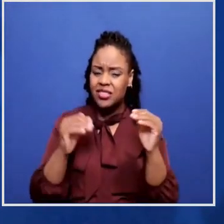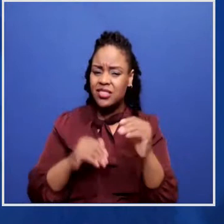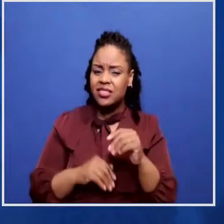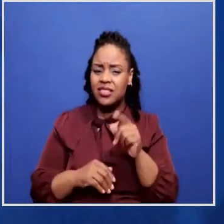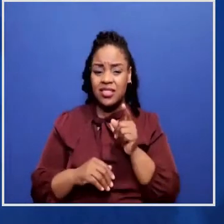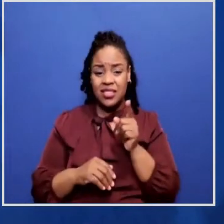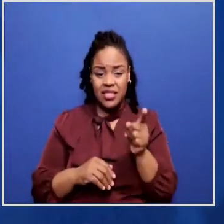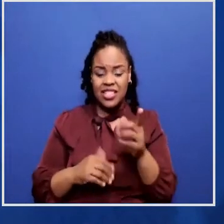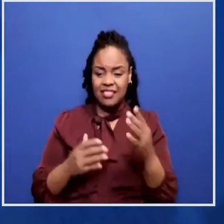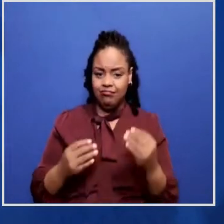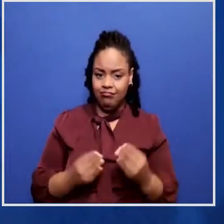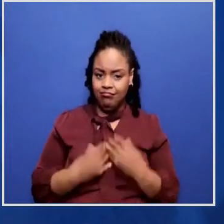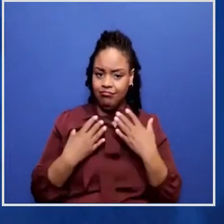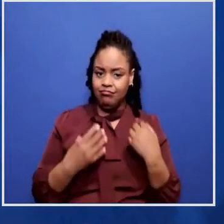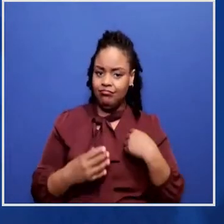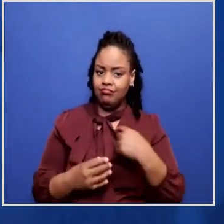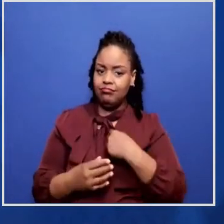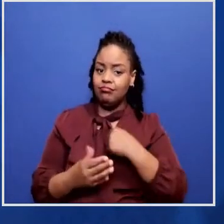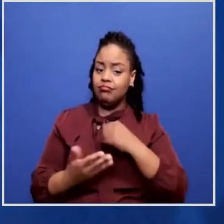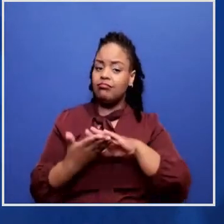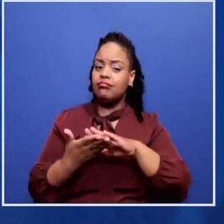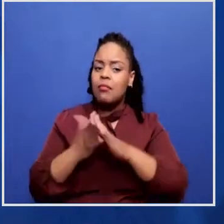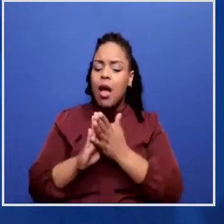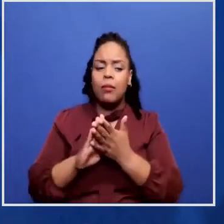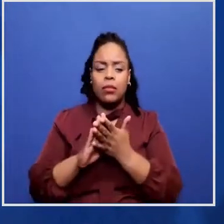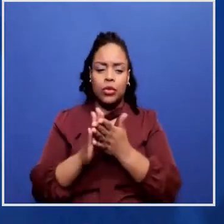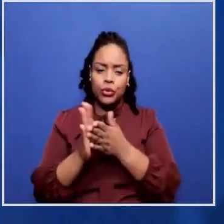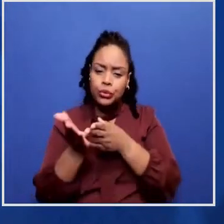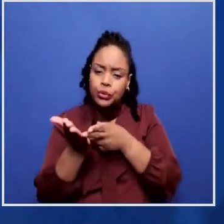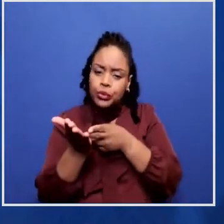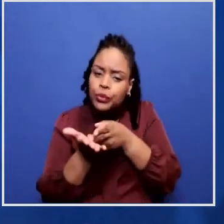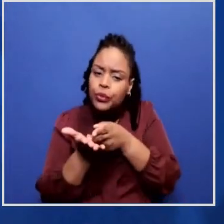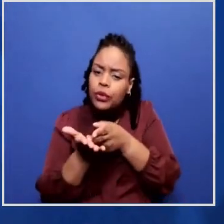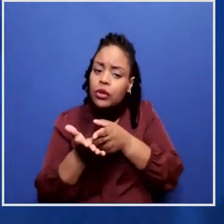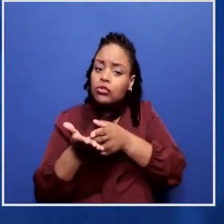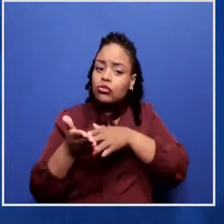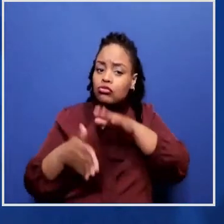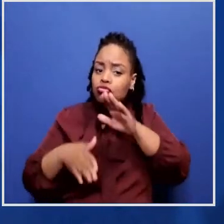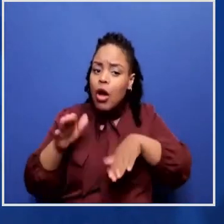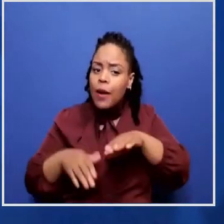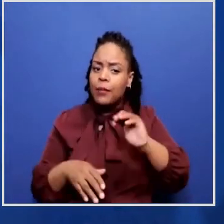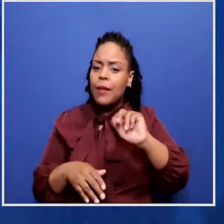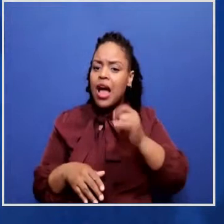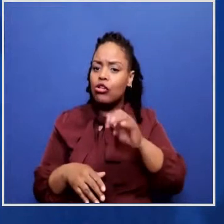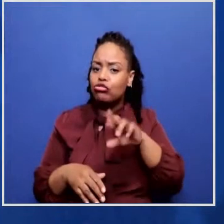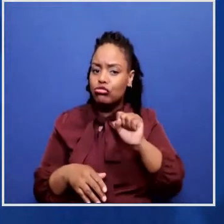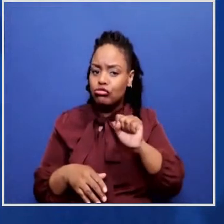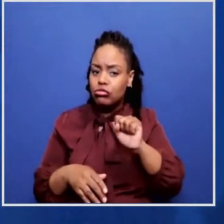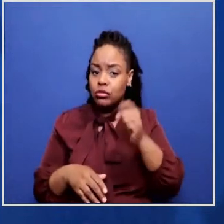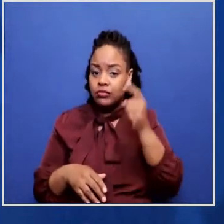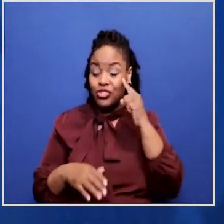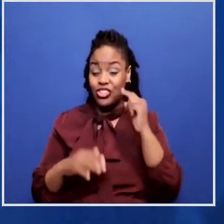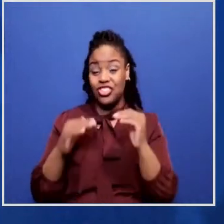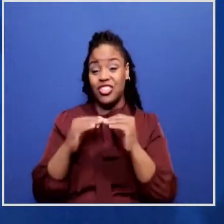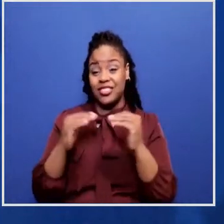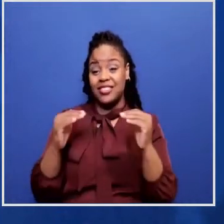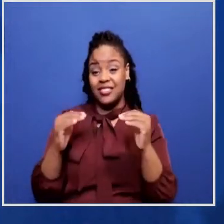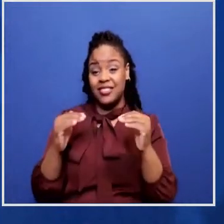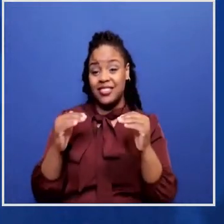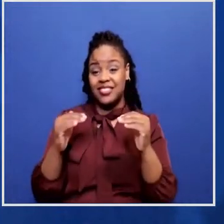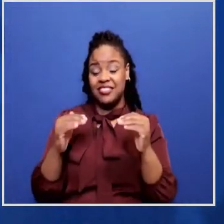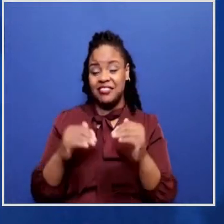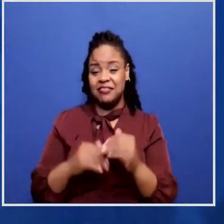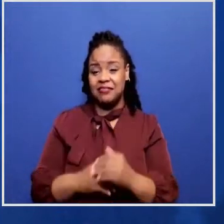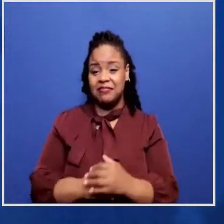HE INSPIRED US TO BECOME TRUE